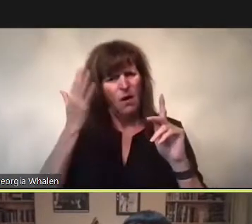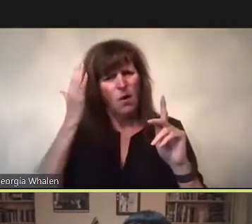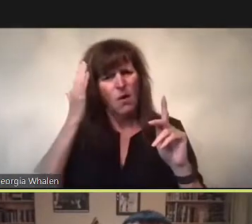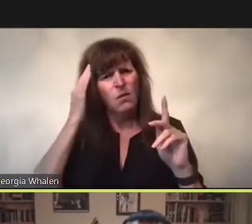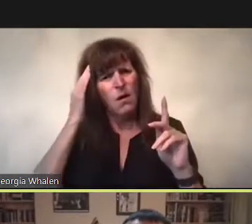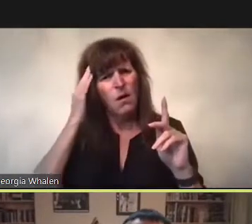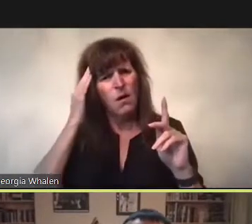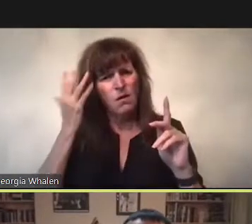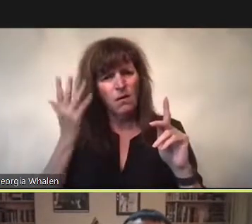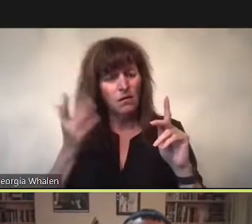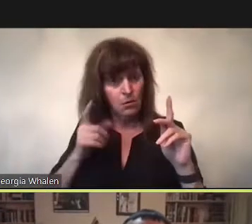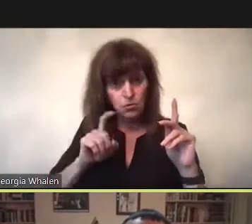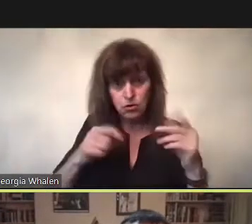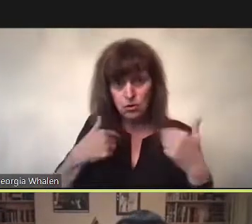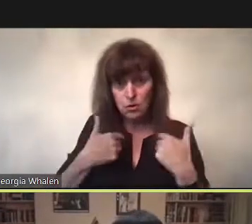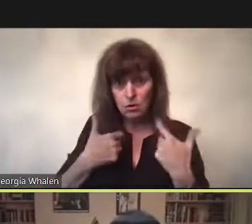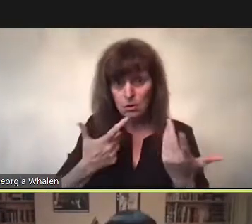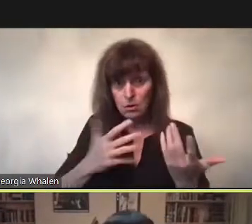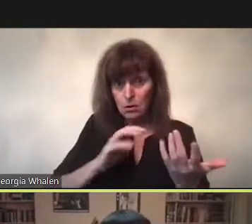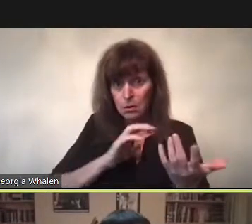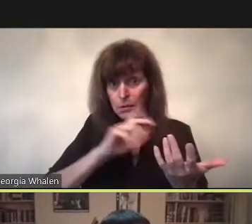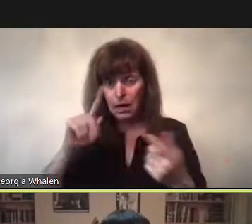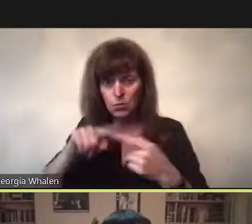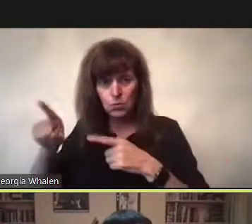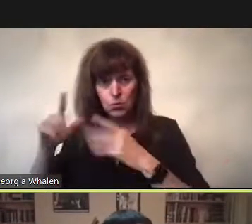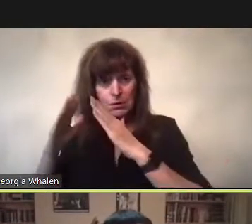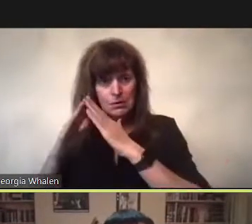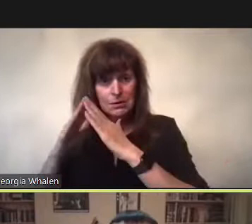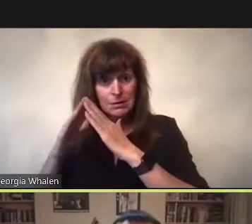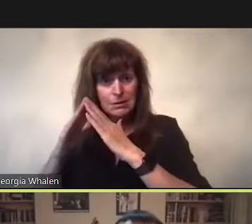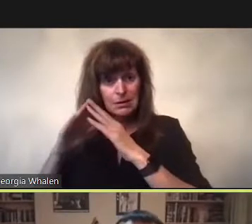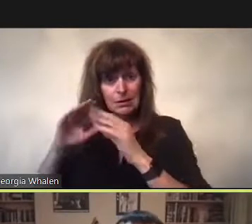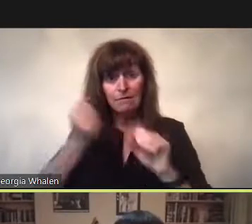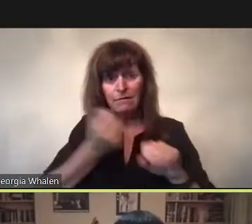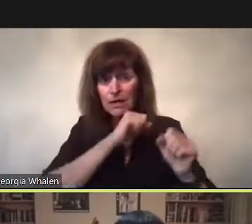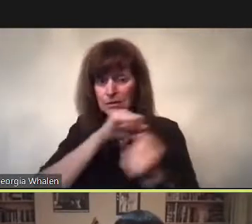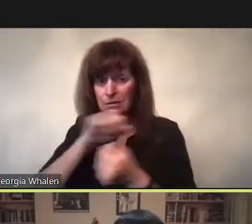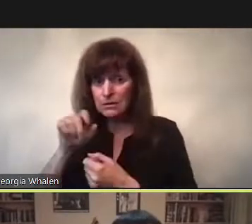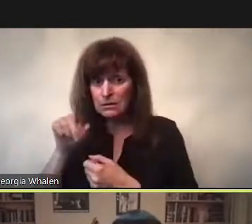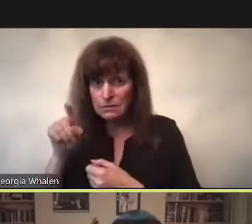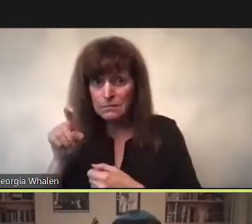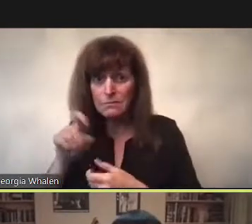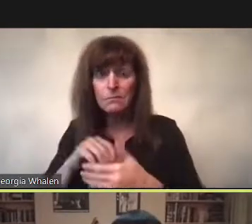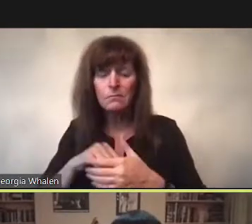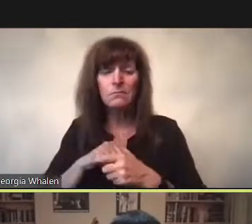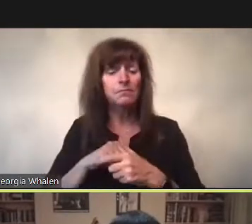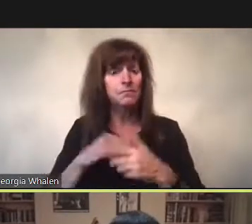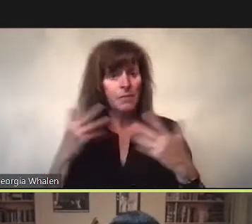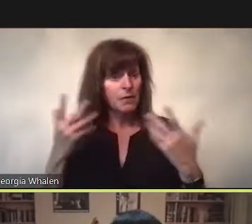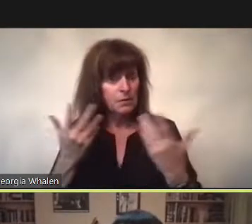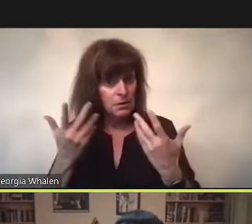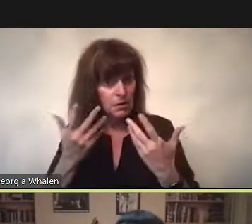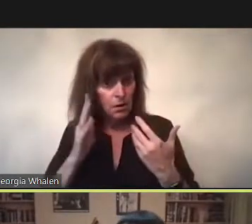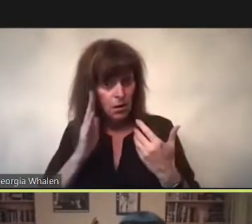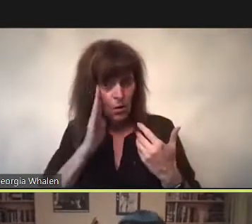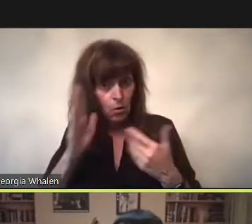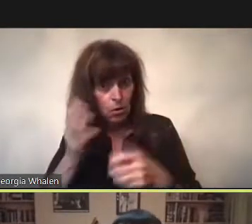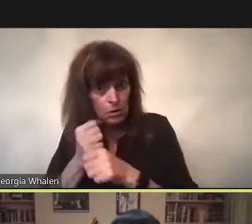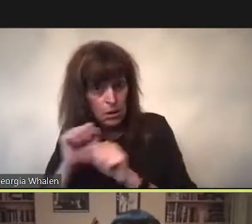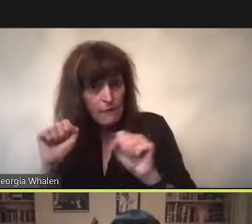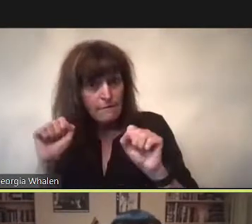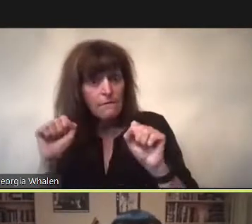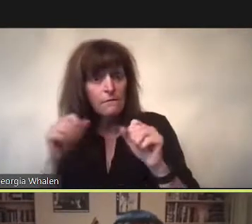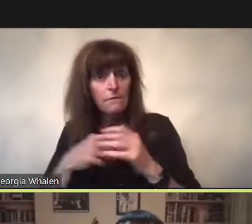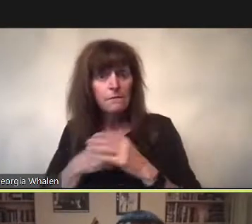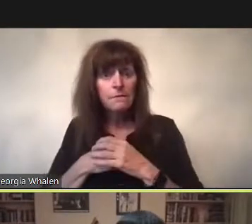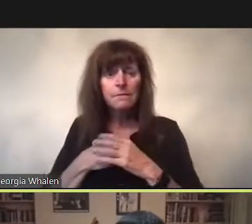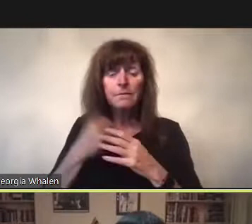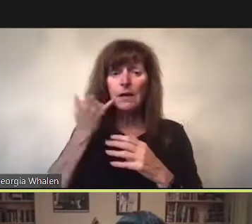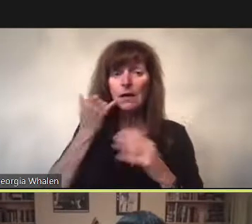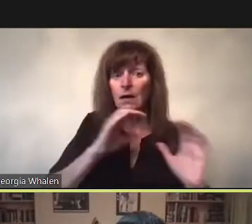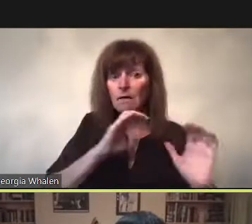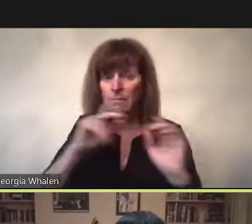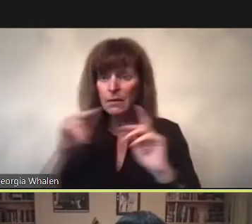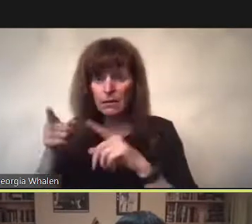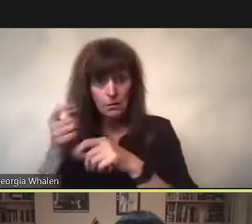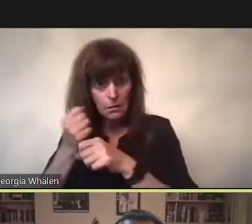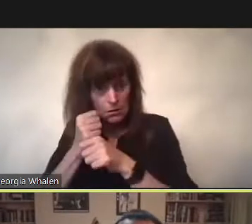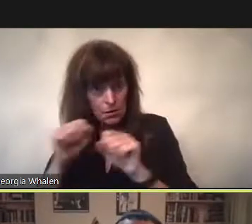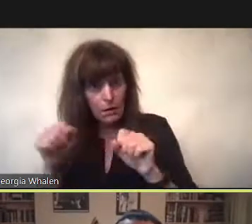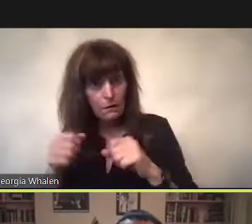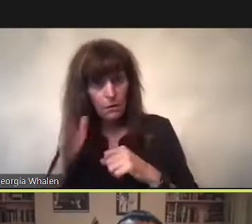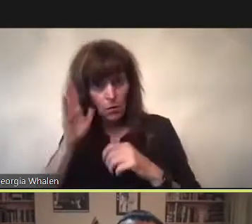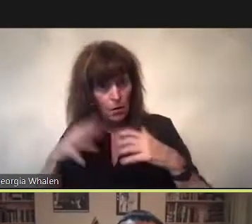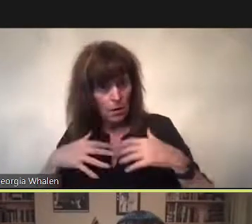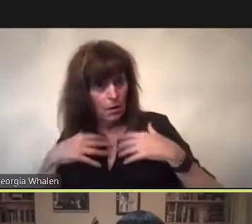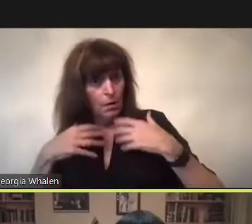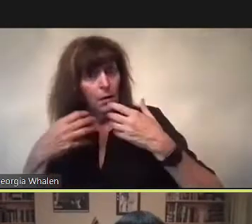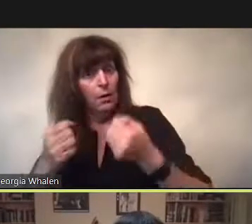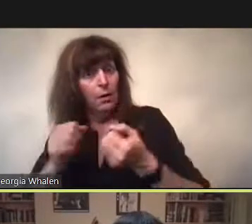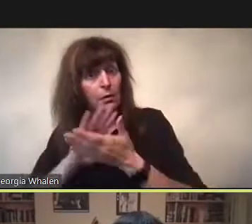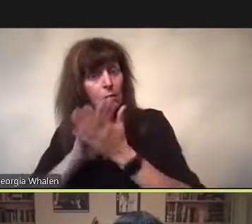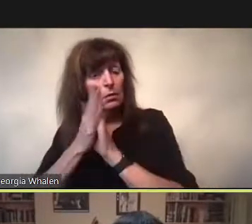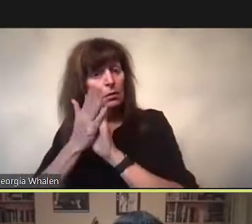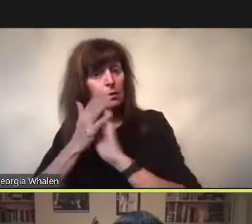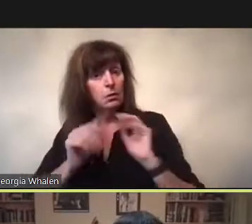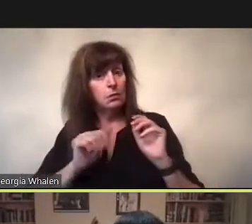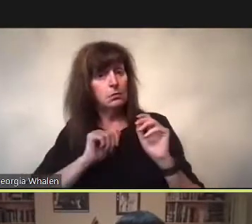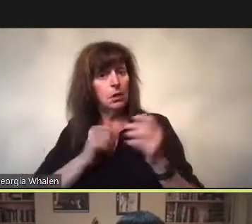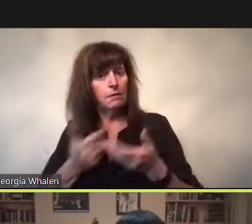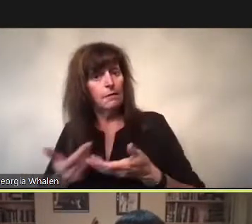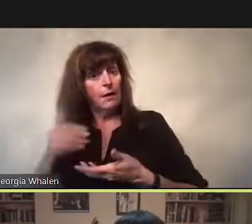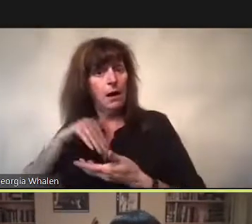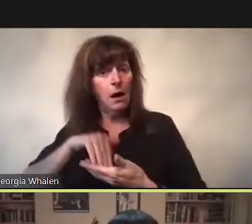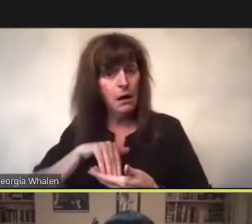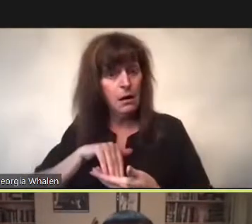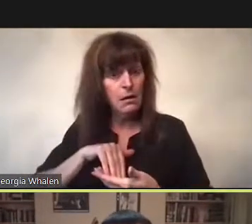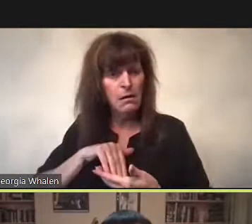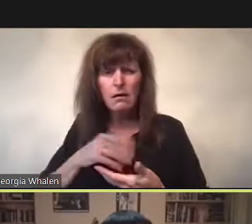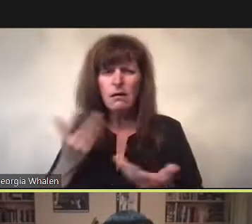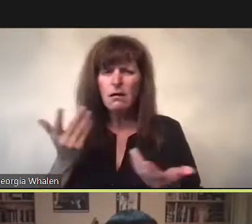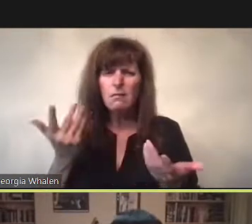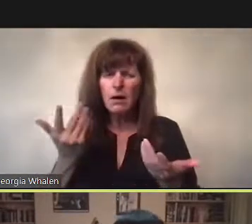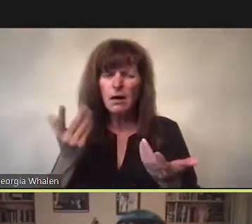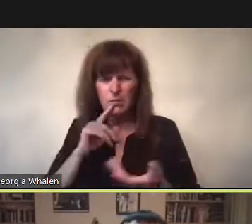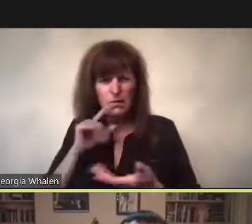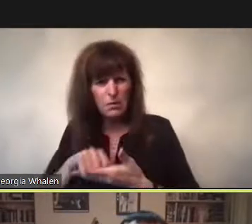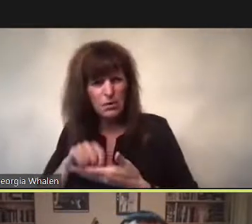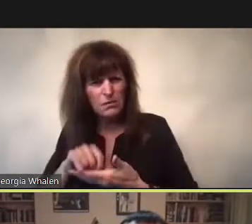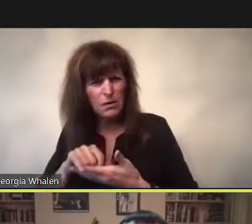To such an extent that speaking of one without another, would overlook the other.